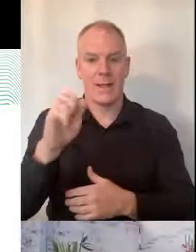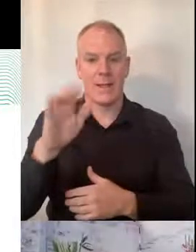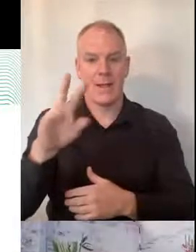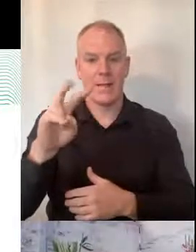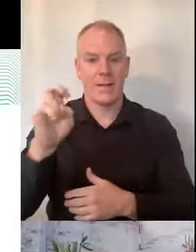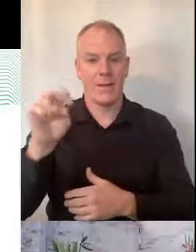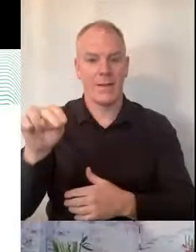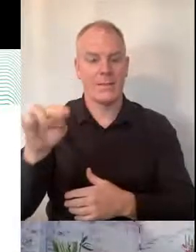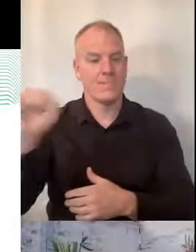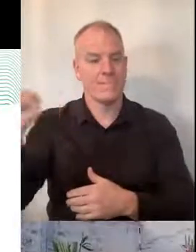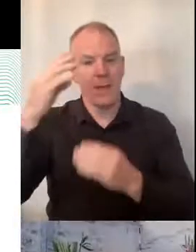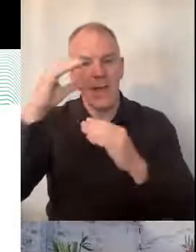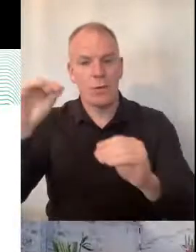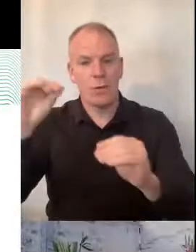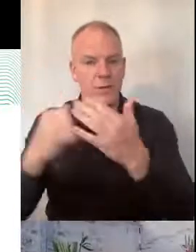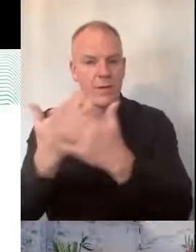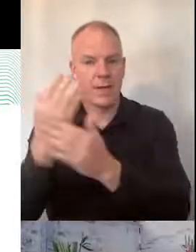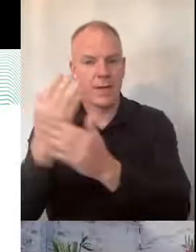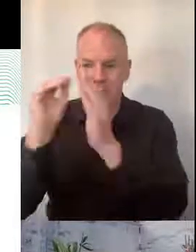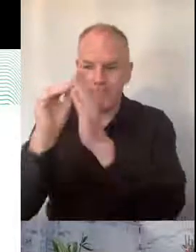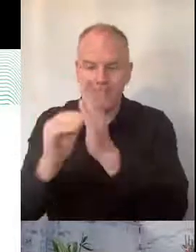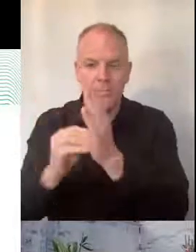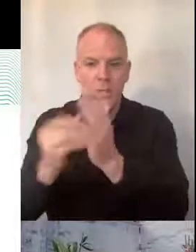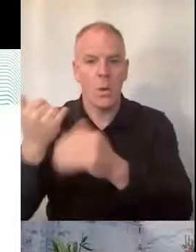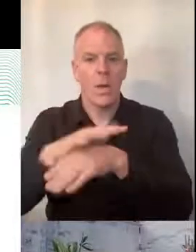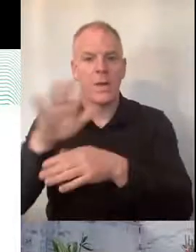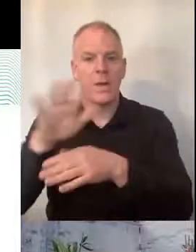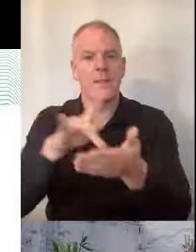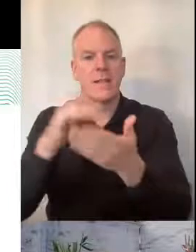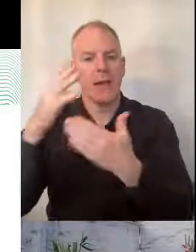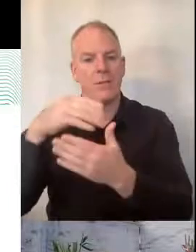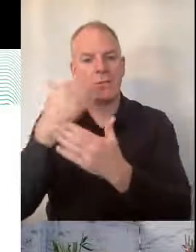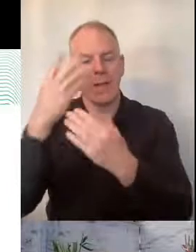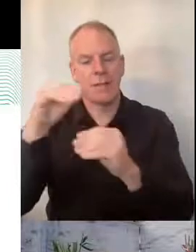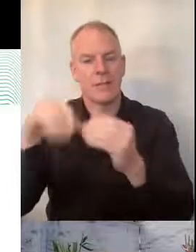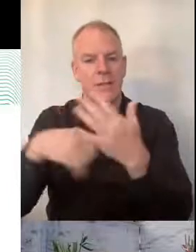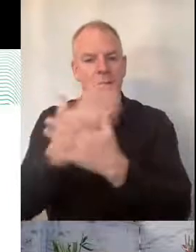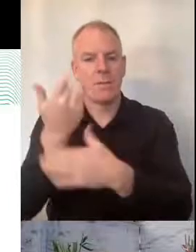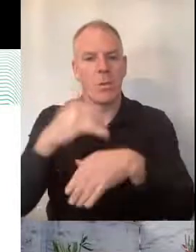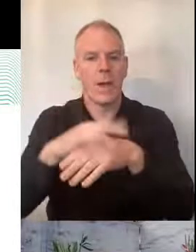developer at the Center for Educational Development at Queens University Belfast.